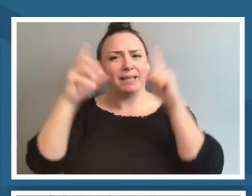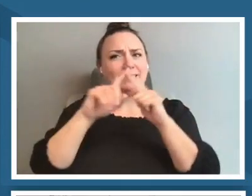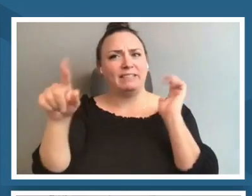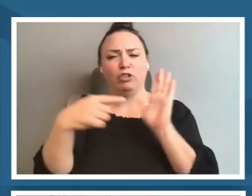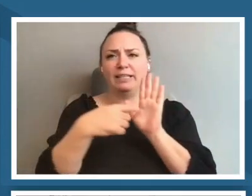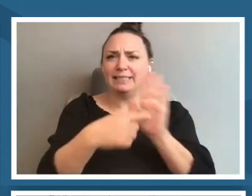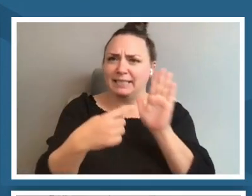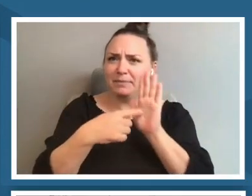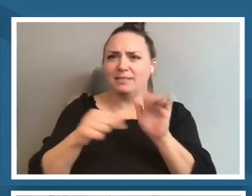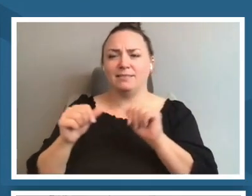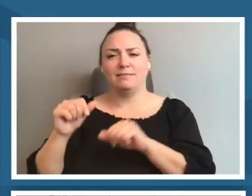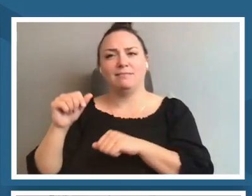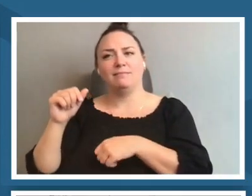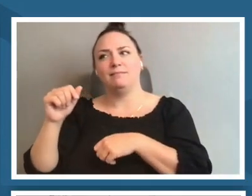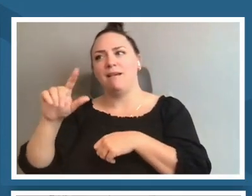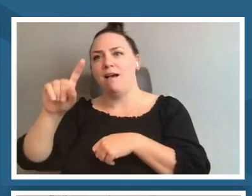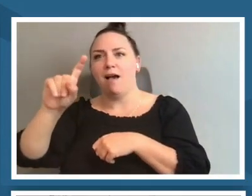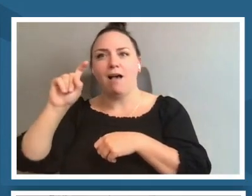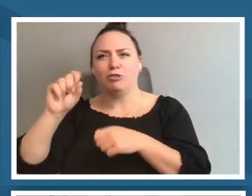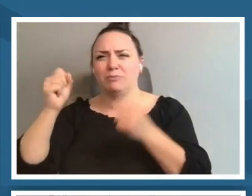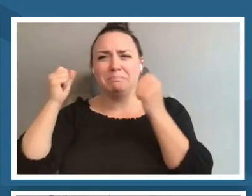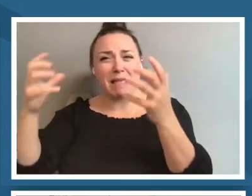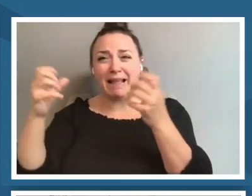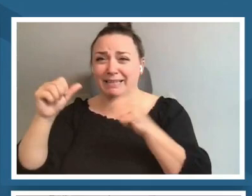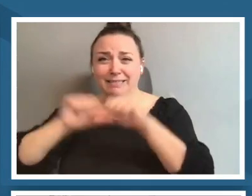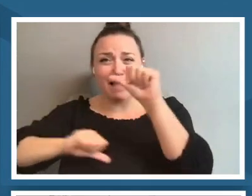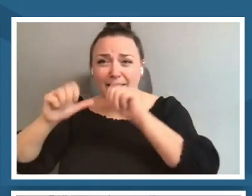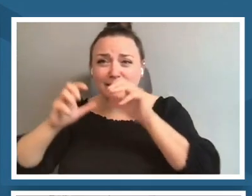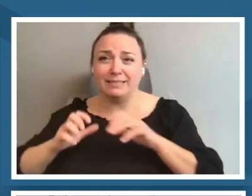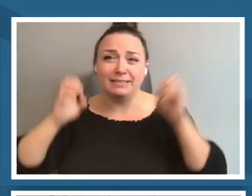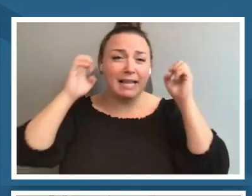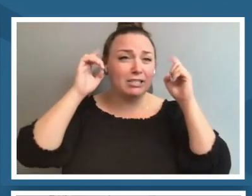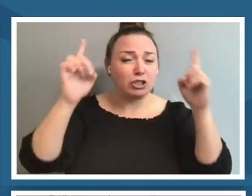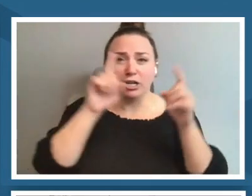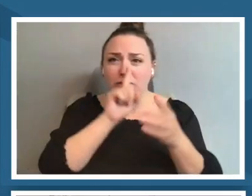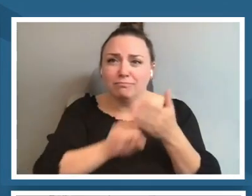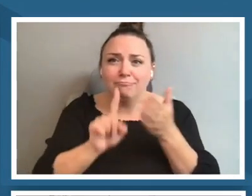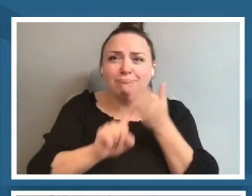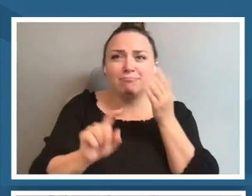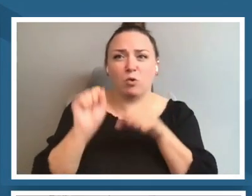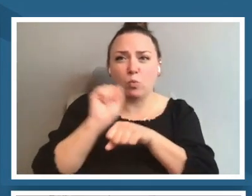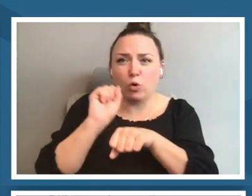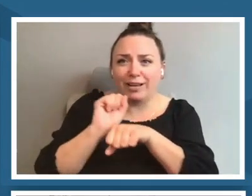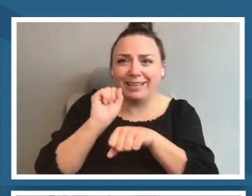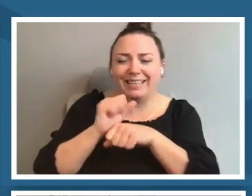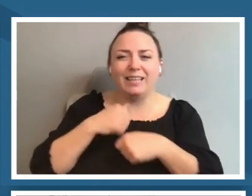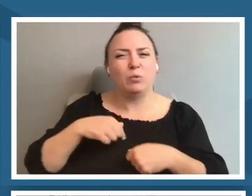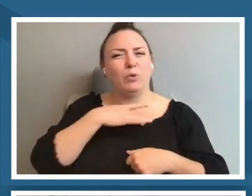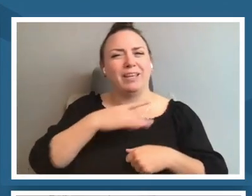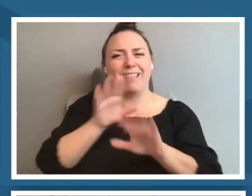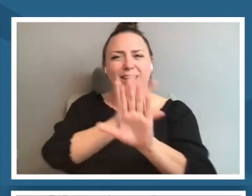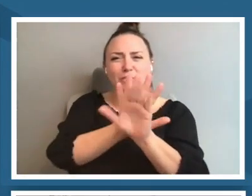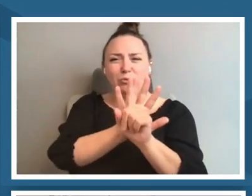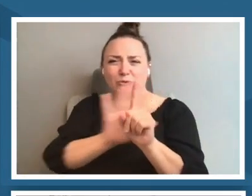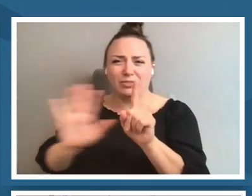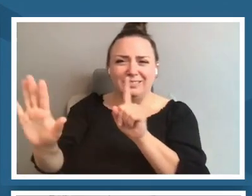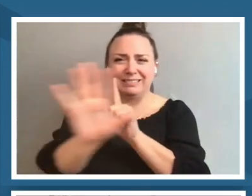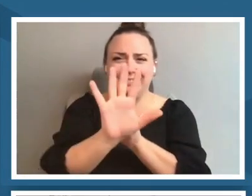researchers and also educators working and we like to bring that out from